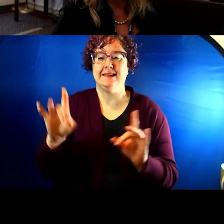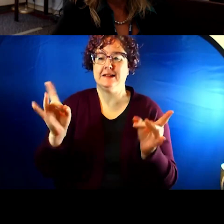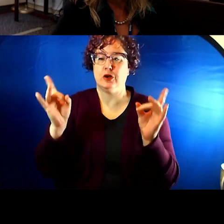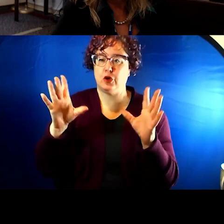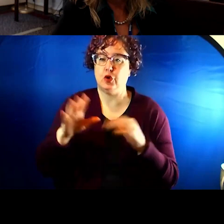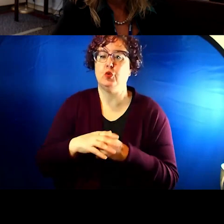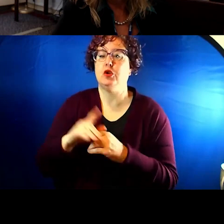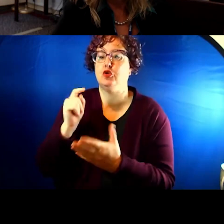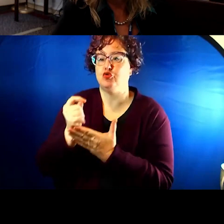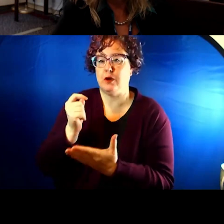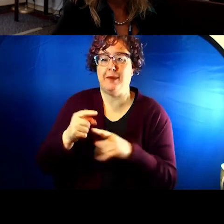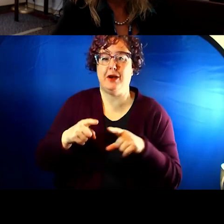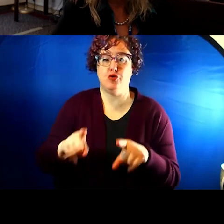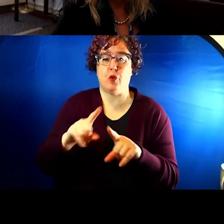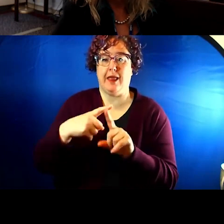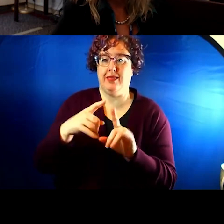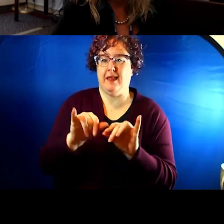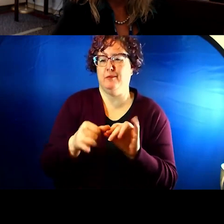THE MEASUREMENT MONTH.